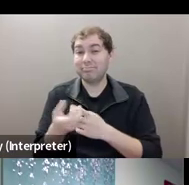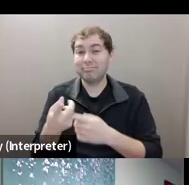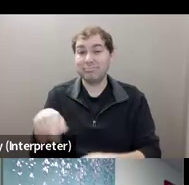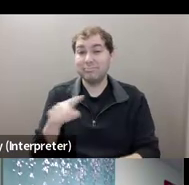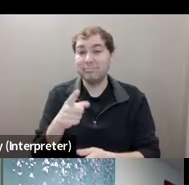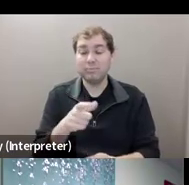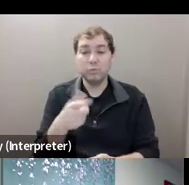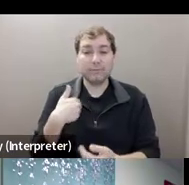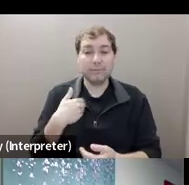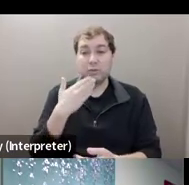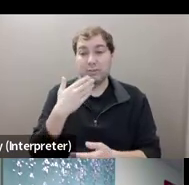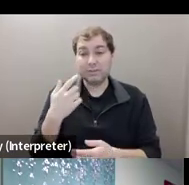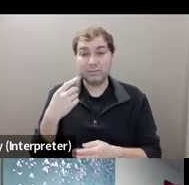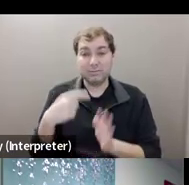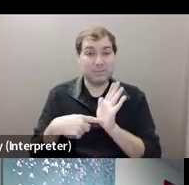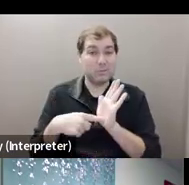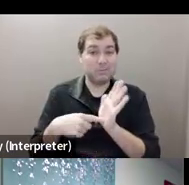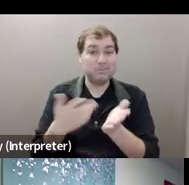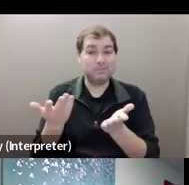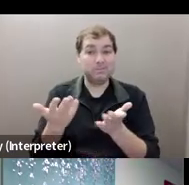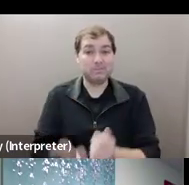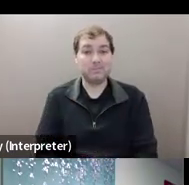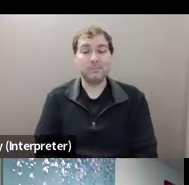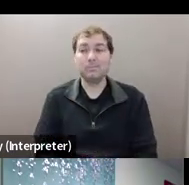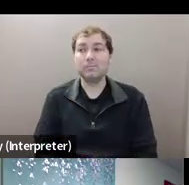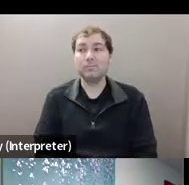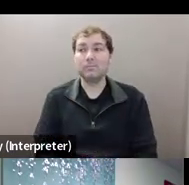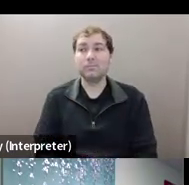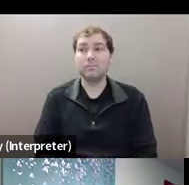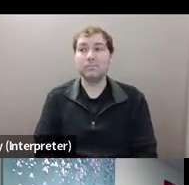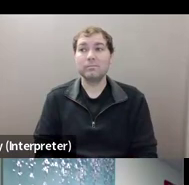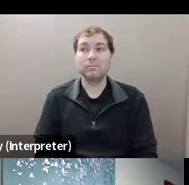Rebecca - APRIL: Does anyone have a good example of that? Rebecca - APRIL: Or questions about.